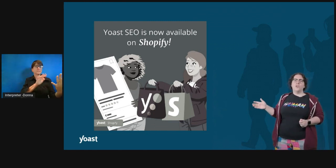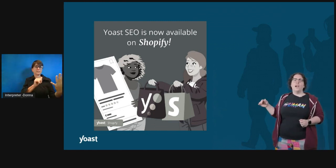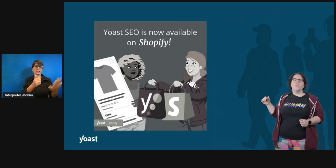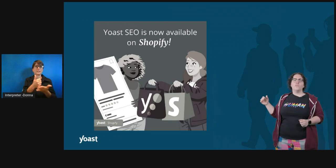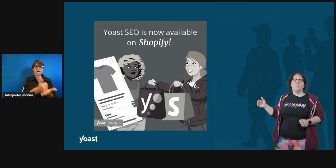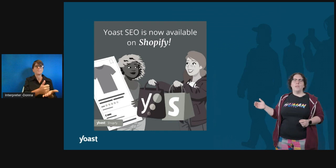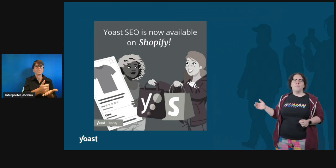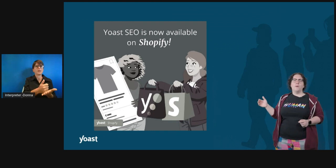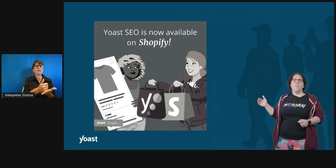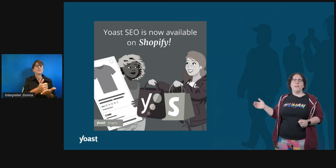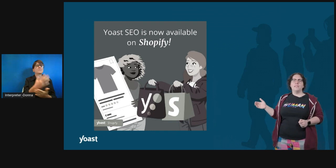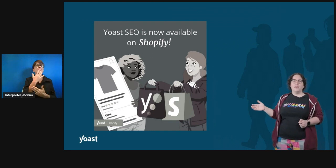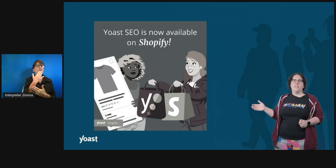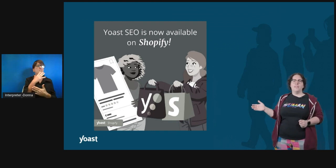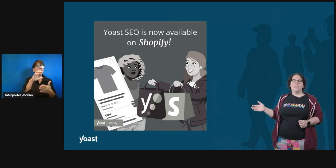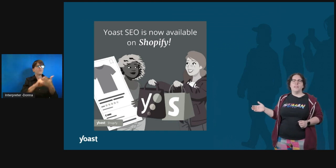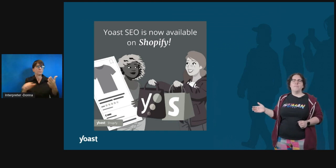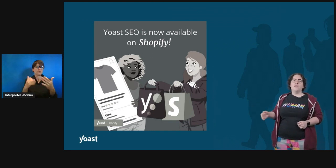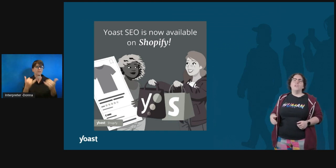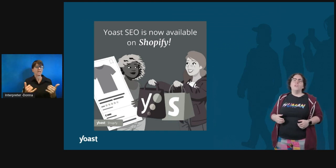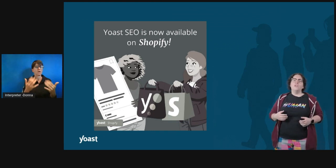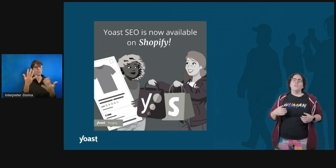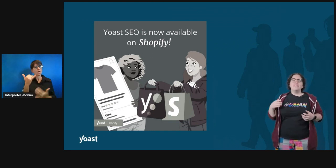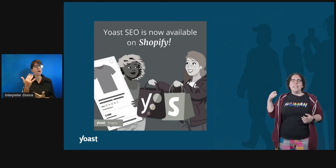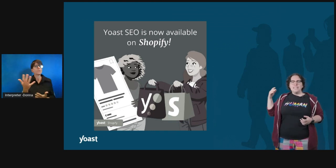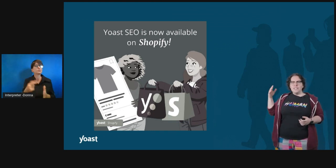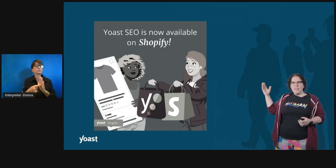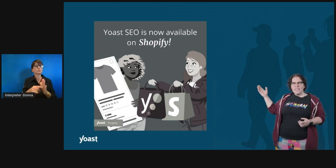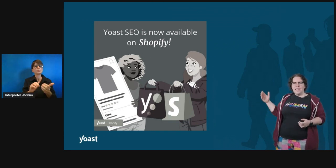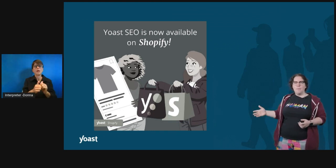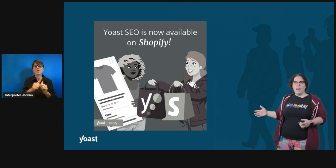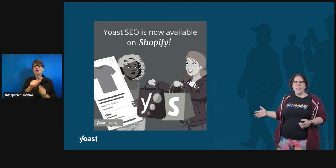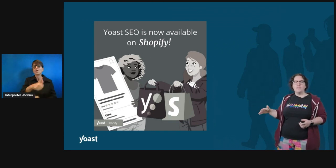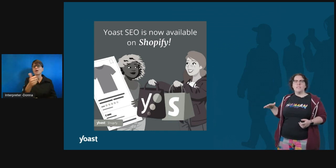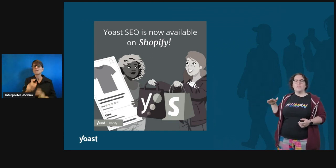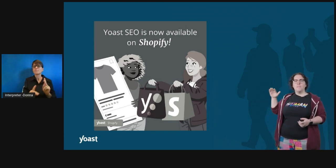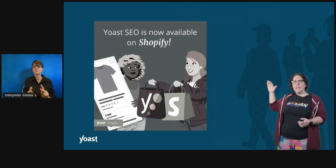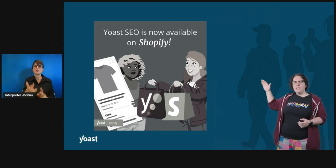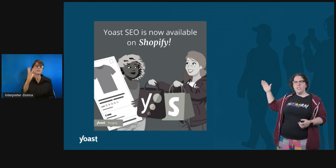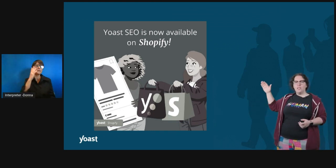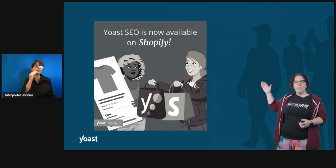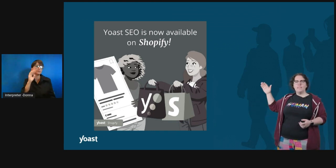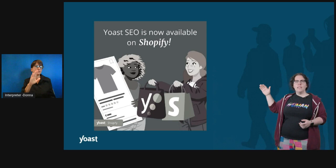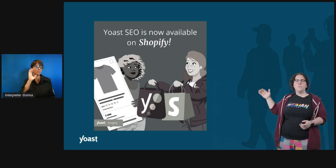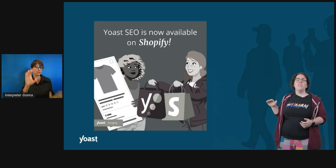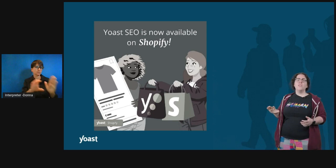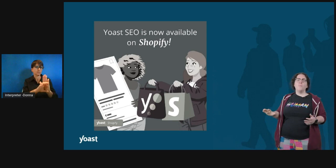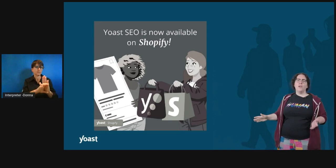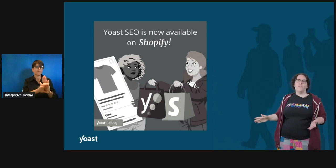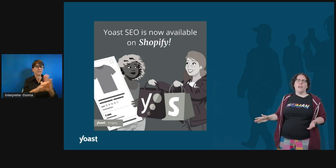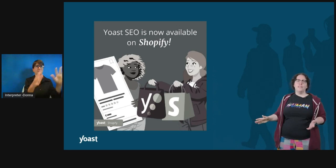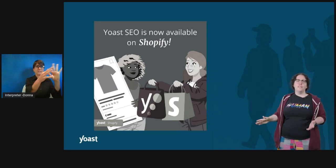how some people may experience it. You can still identify the key parts. The message still makes sense, but it's not perfect.